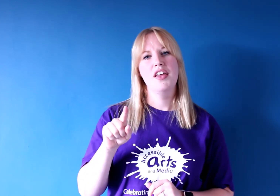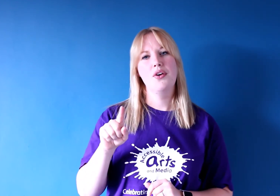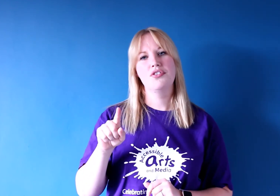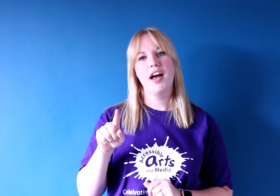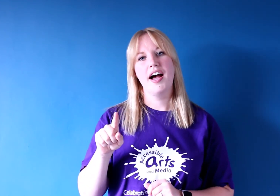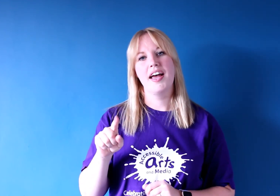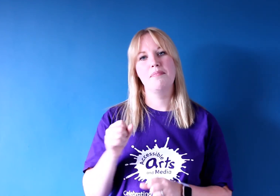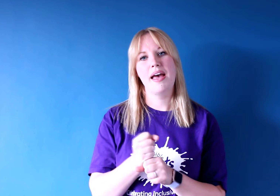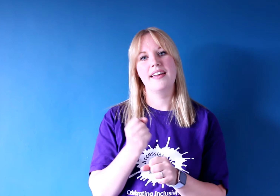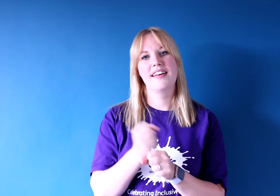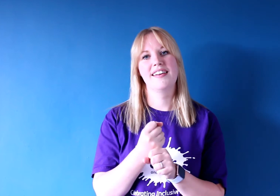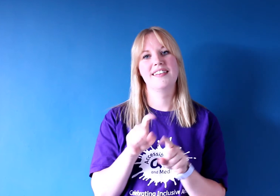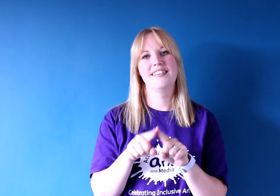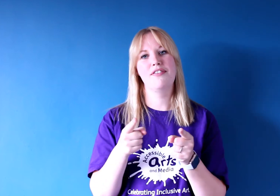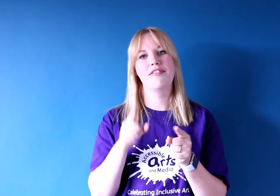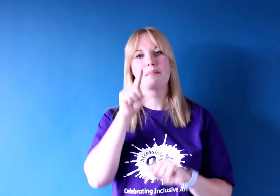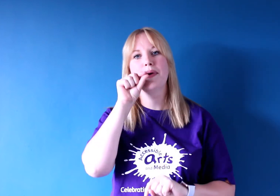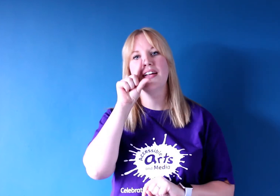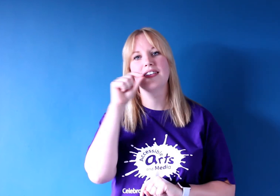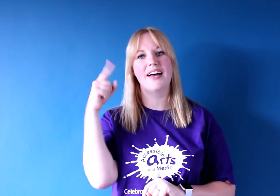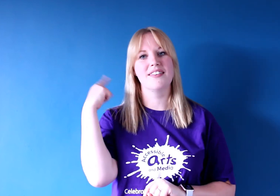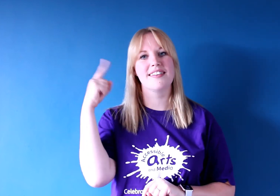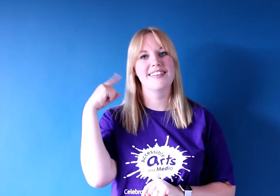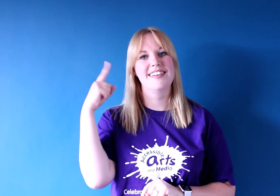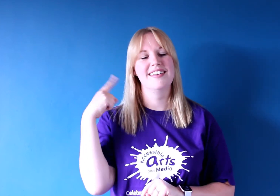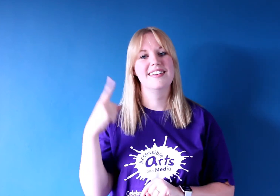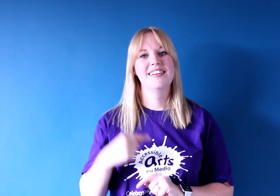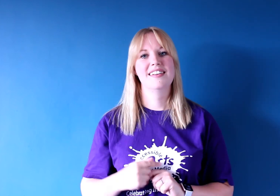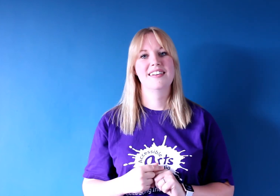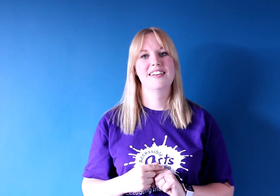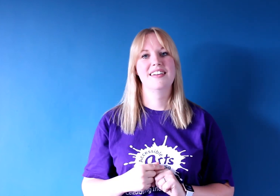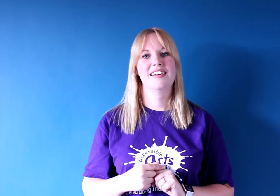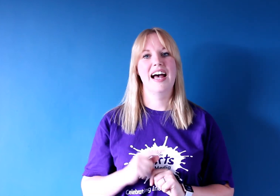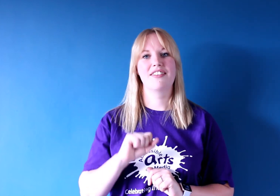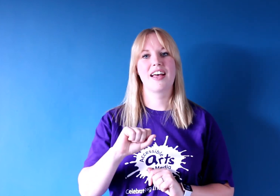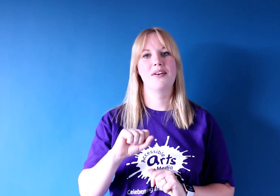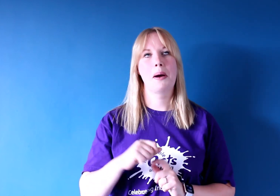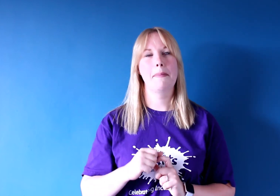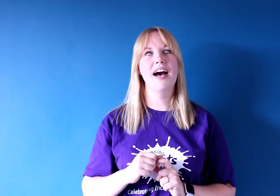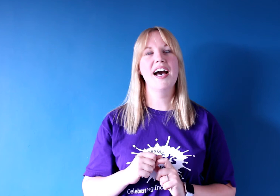You try and make different bird sounds, have a go.